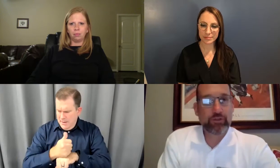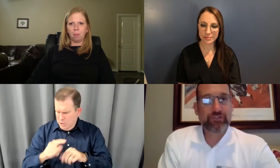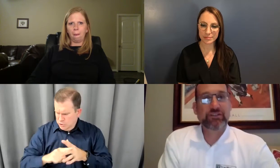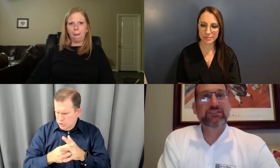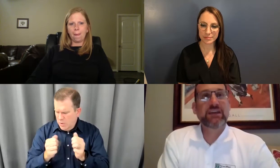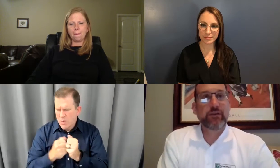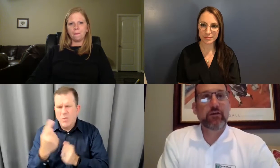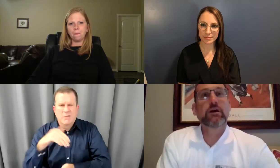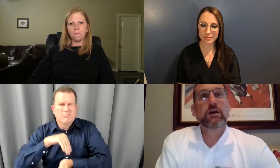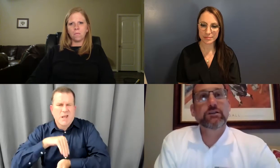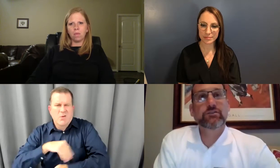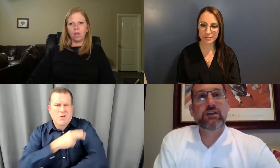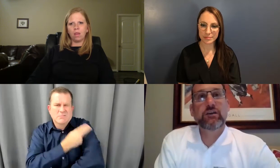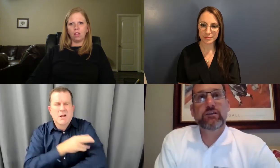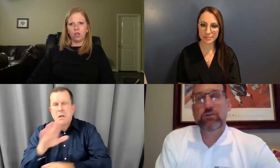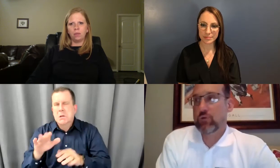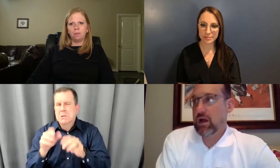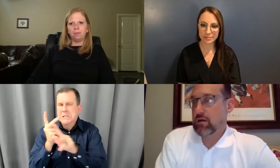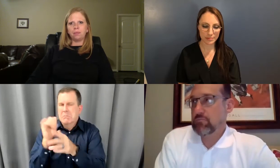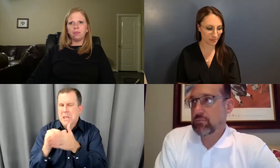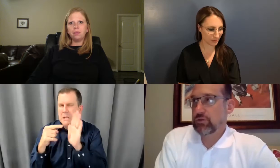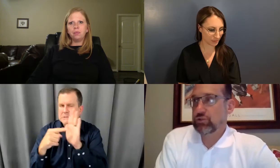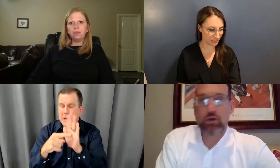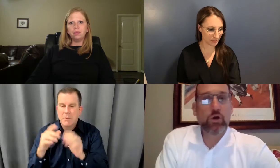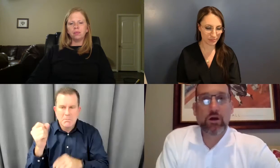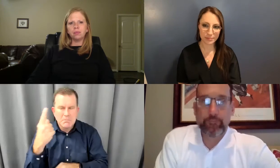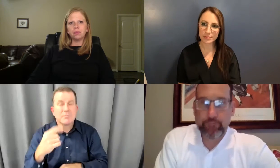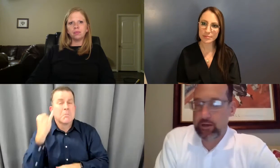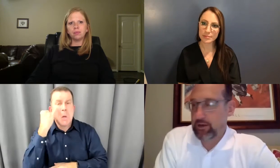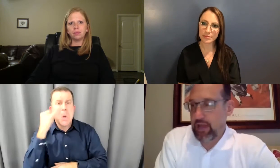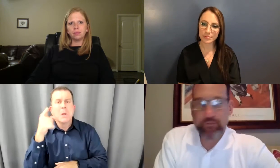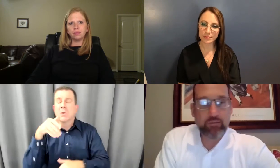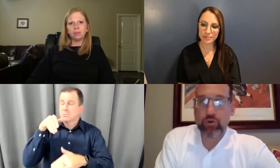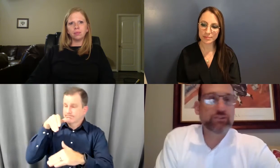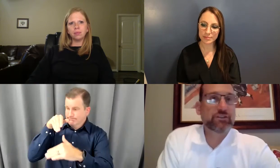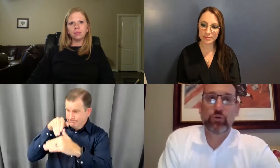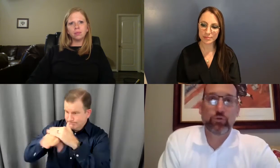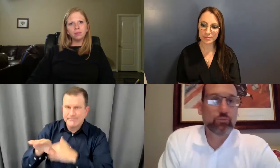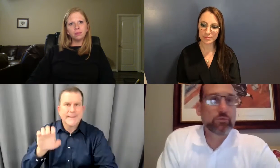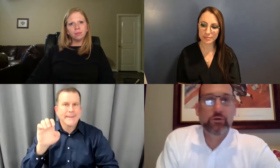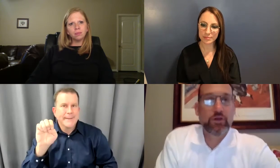let's just stay there. So say that you show up at the emergency room,